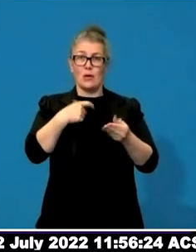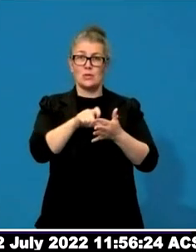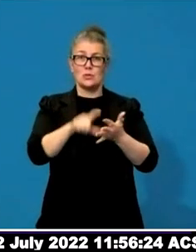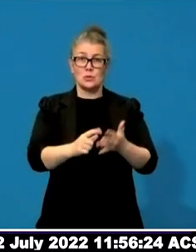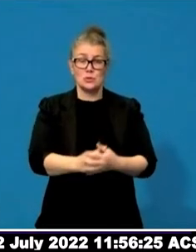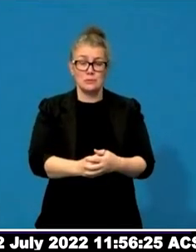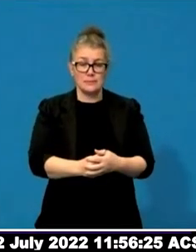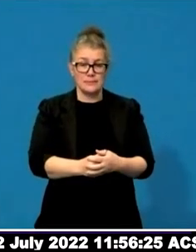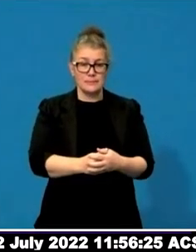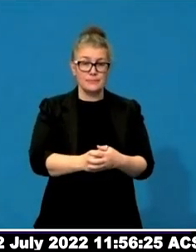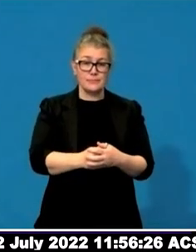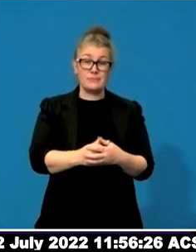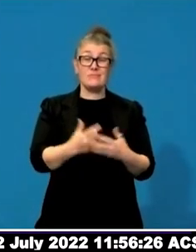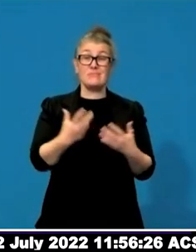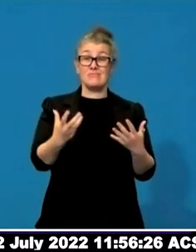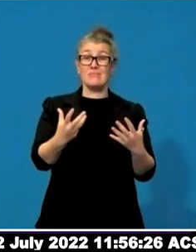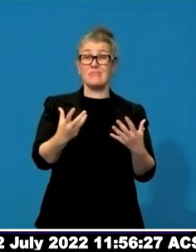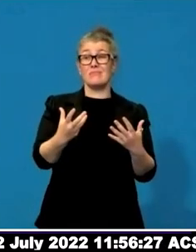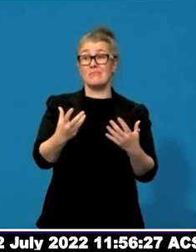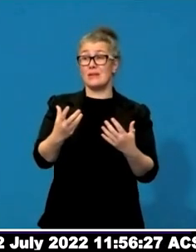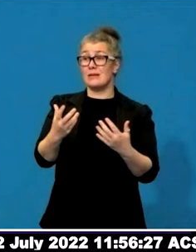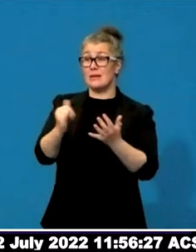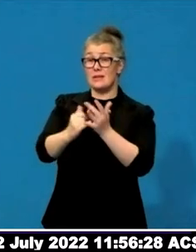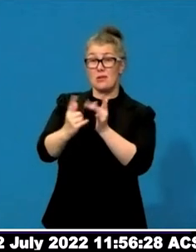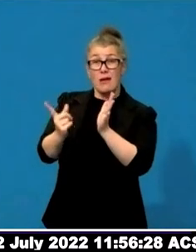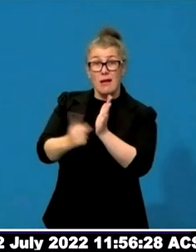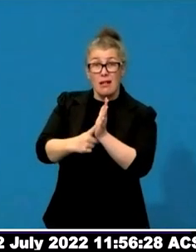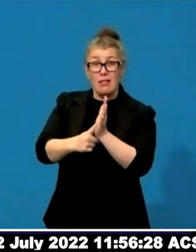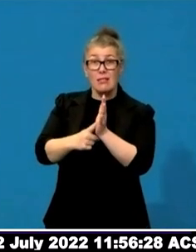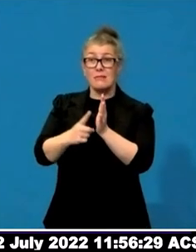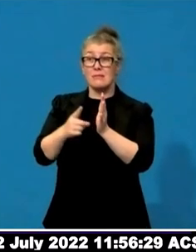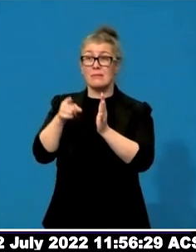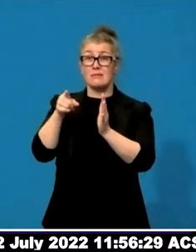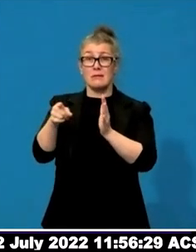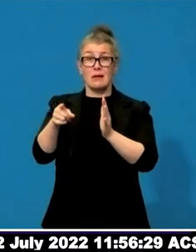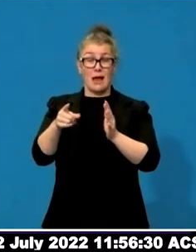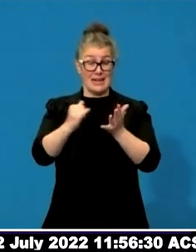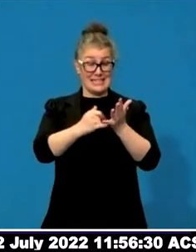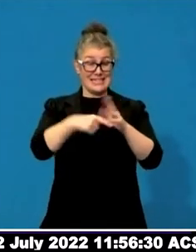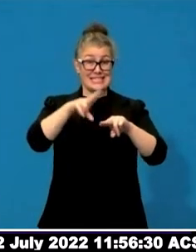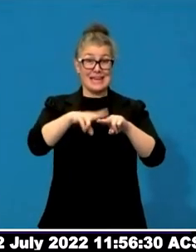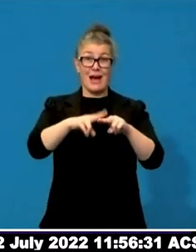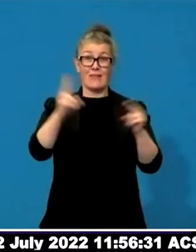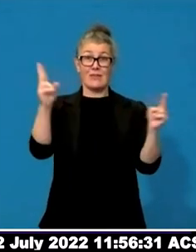the supported independent living and the cuts in staffing, I think that,